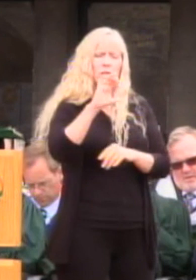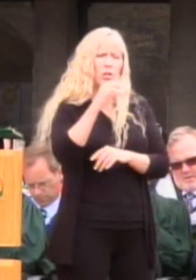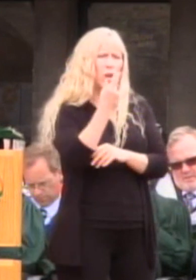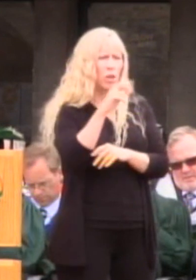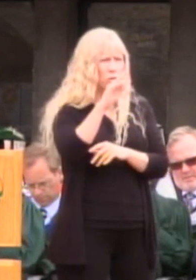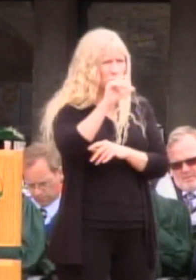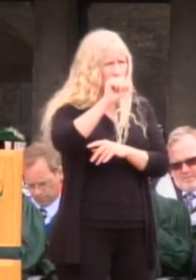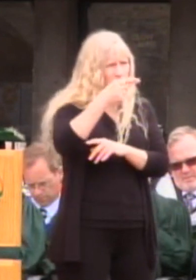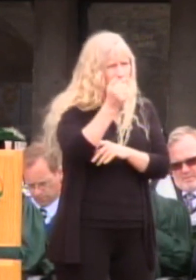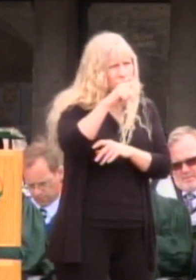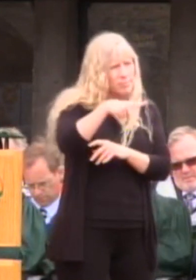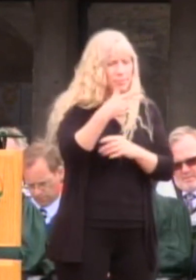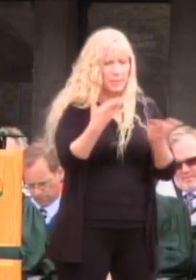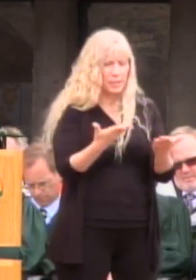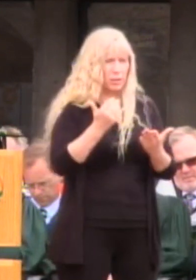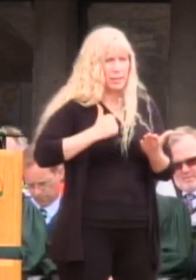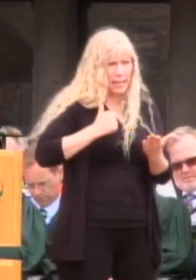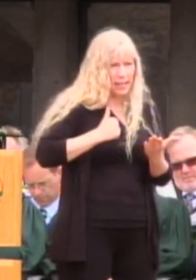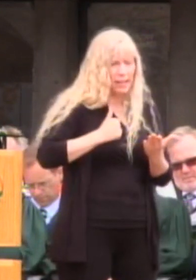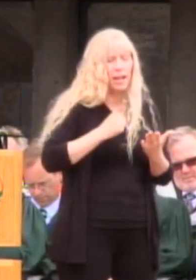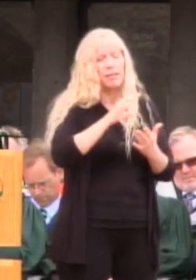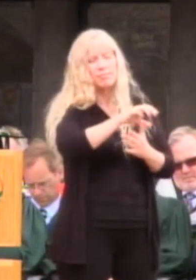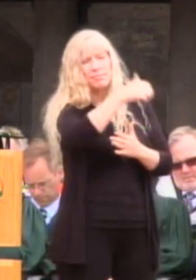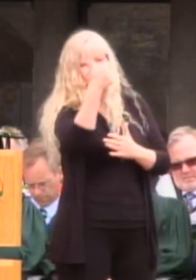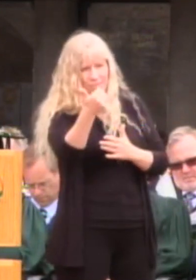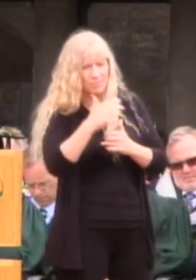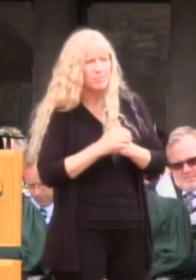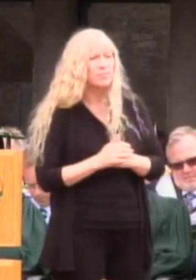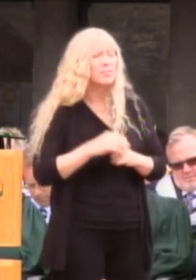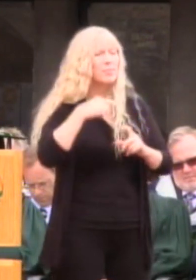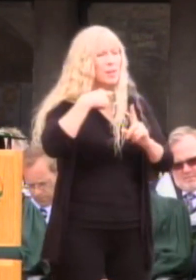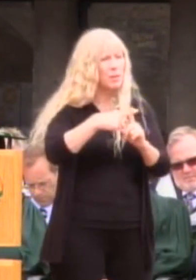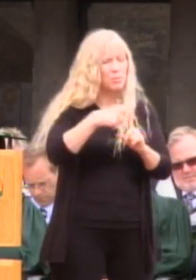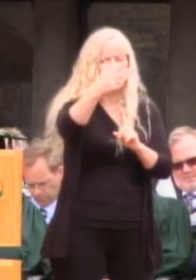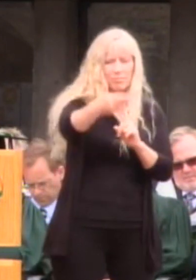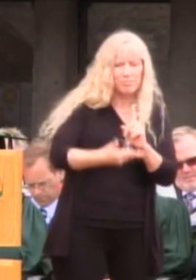as well as providing us the opportunity to invite international scholars to present their